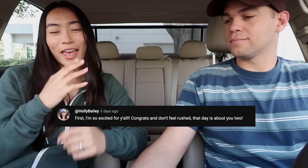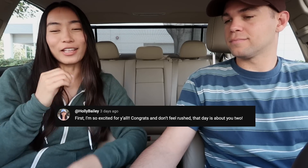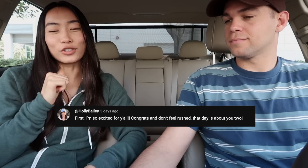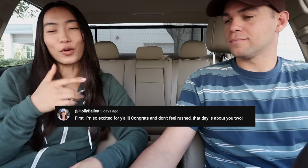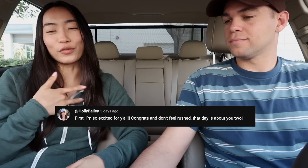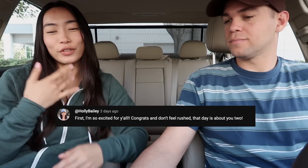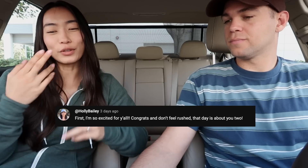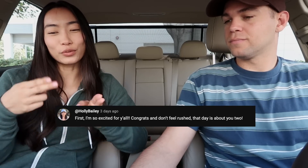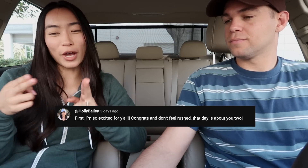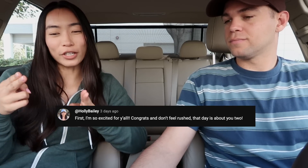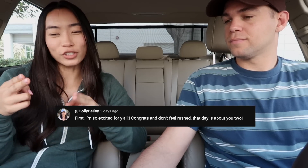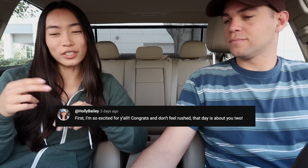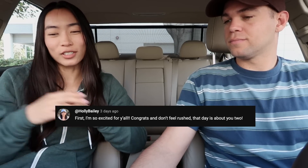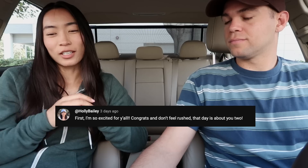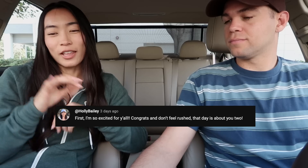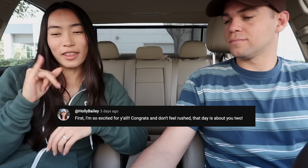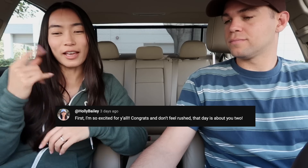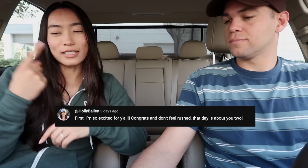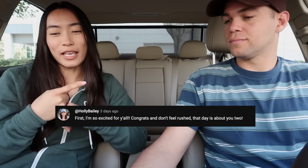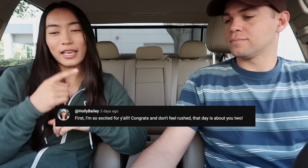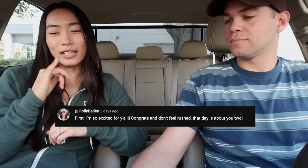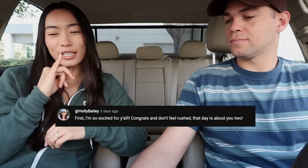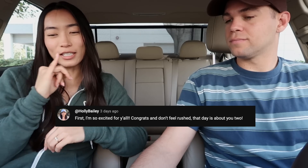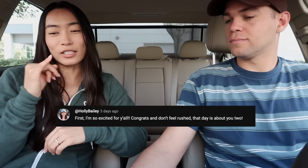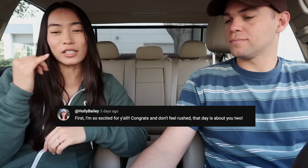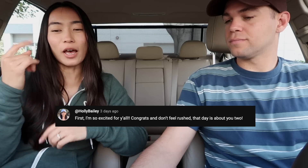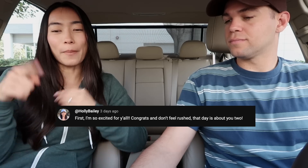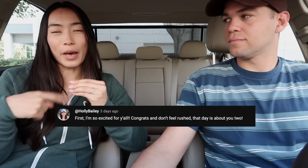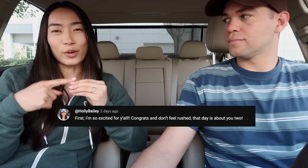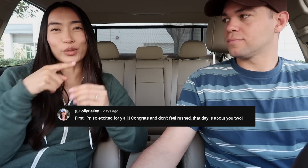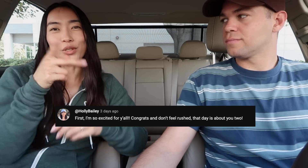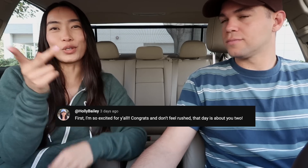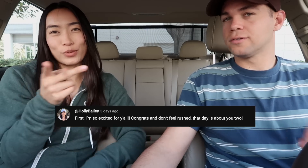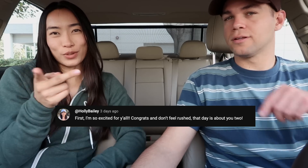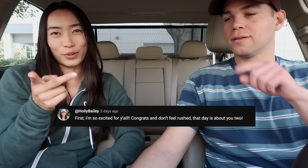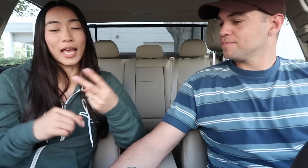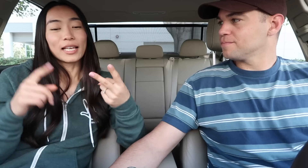and don't feel rushed that day is about you two